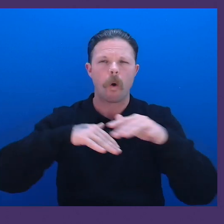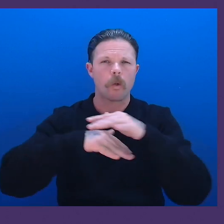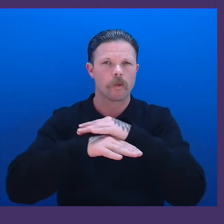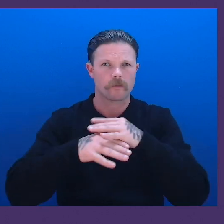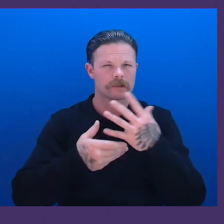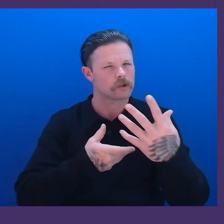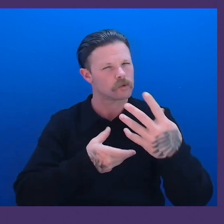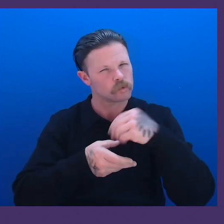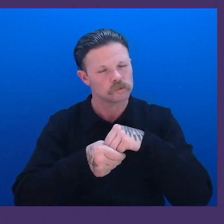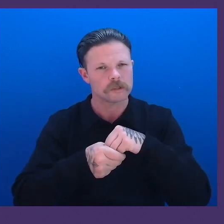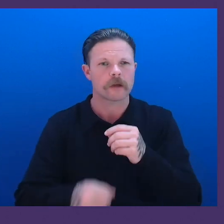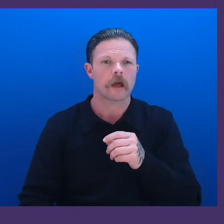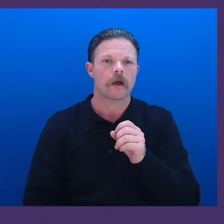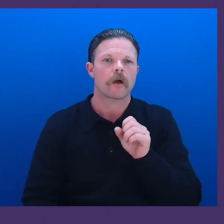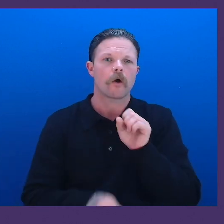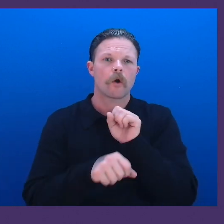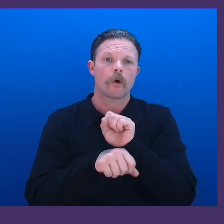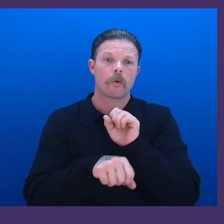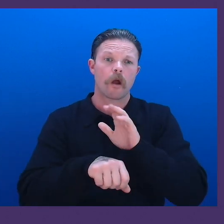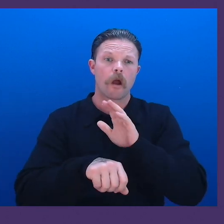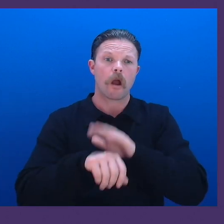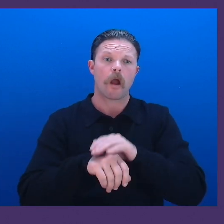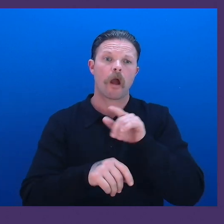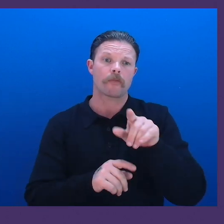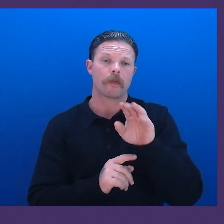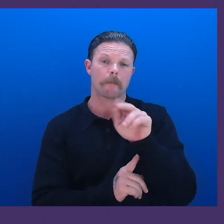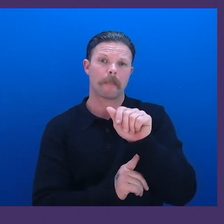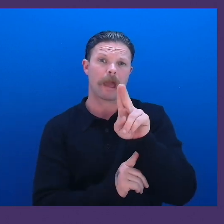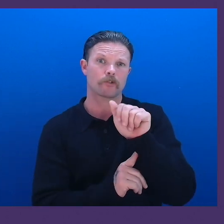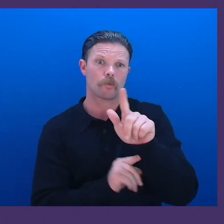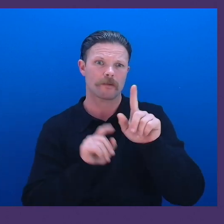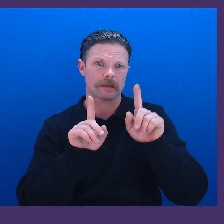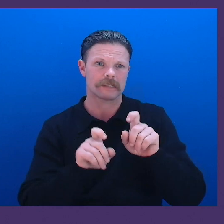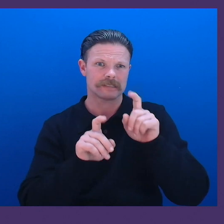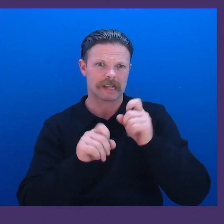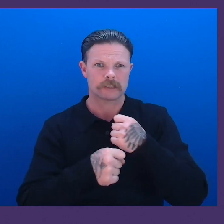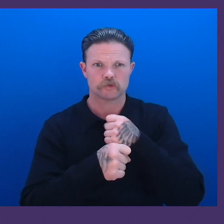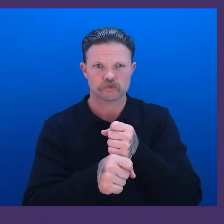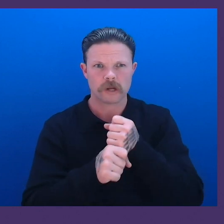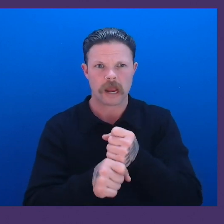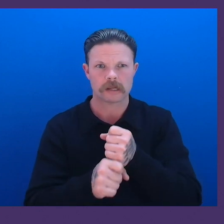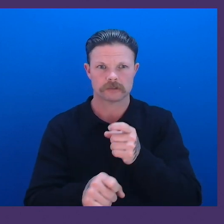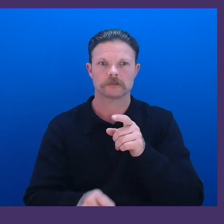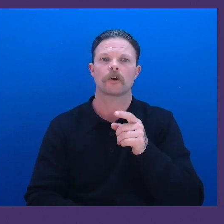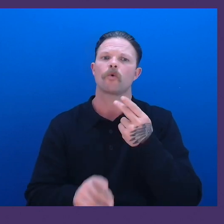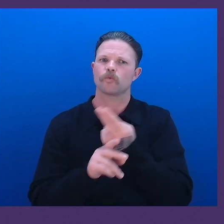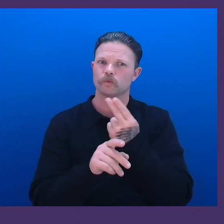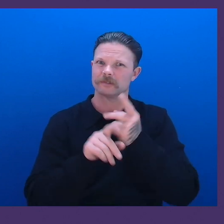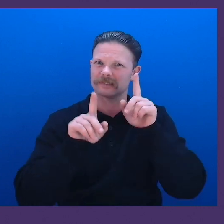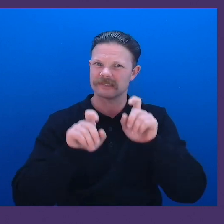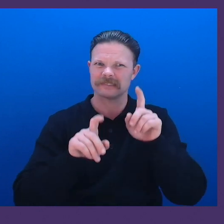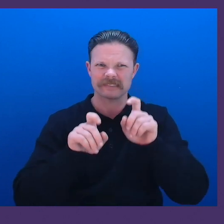Create those used test cases which reflect the scenarios you will have for your app.